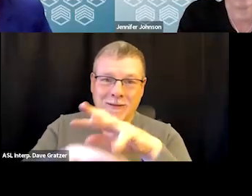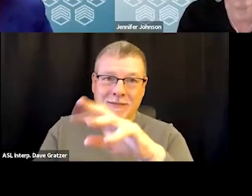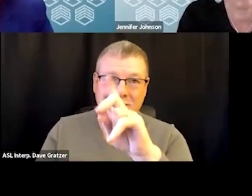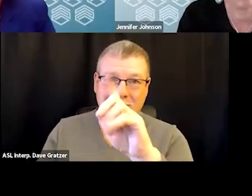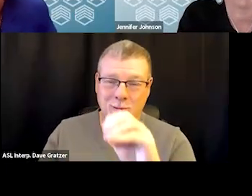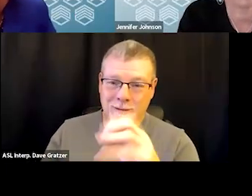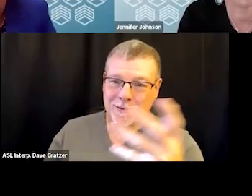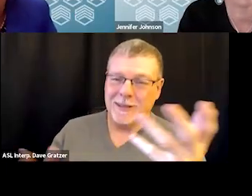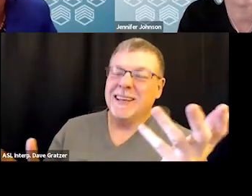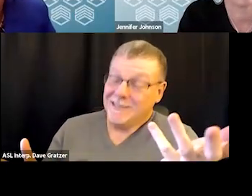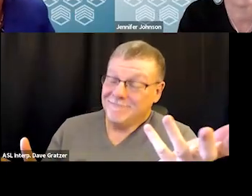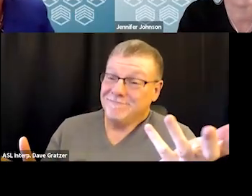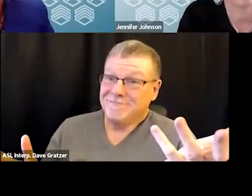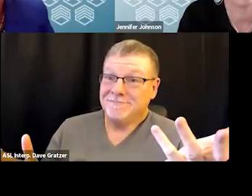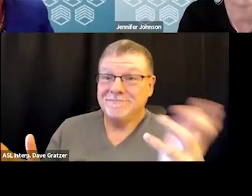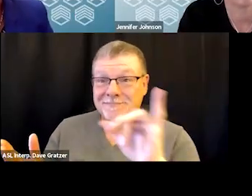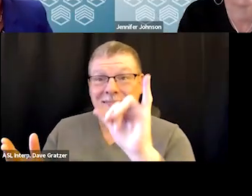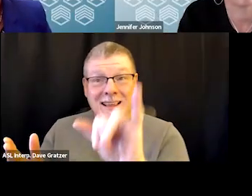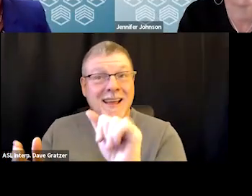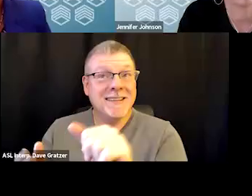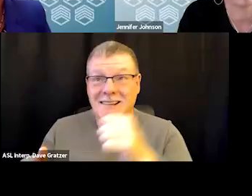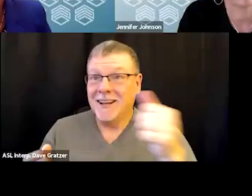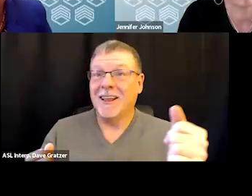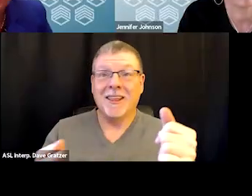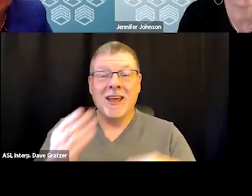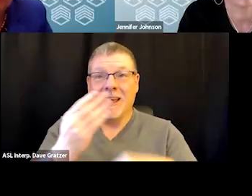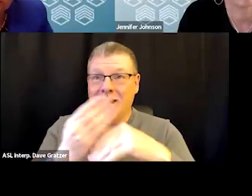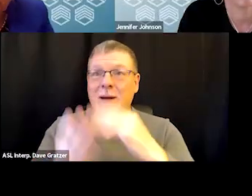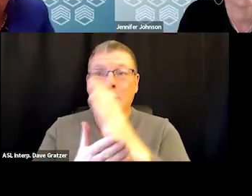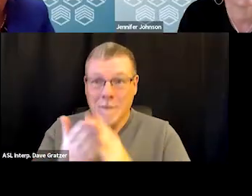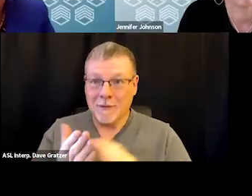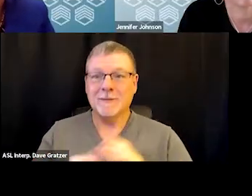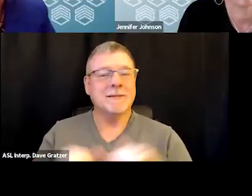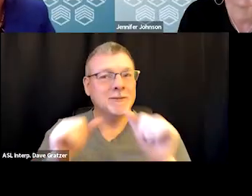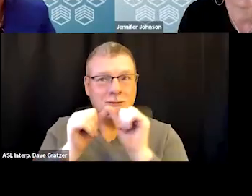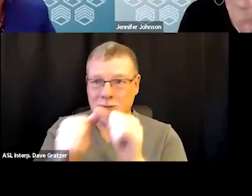Um, that too being another chronic, uh, mental health condition, characterized